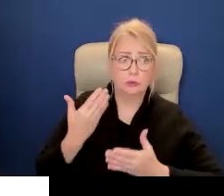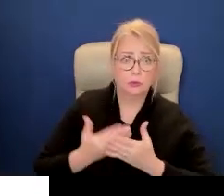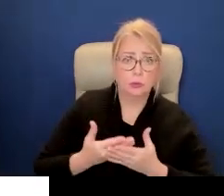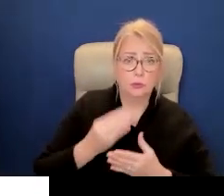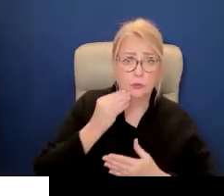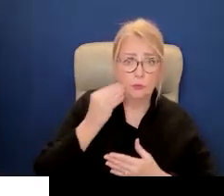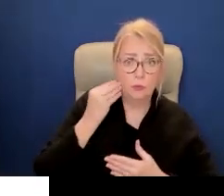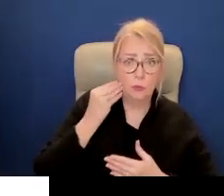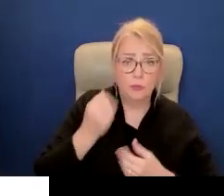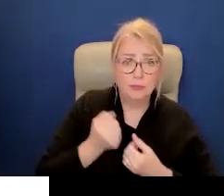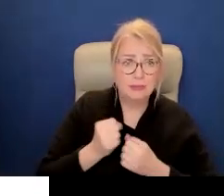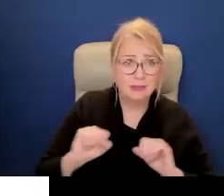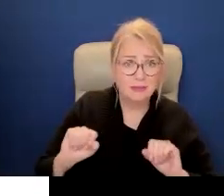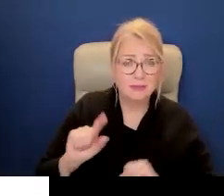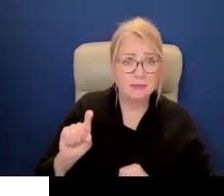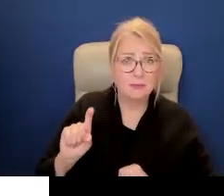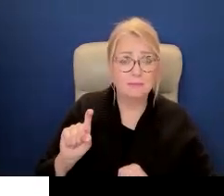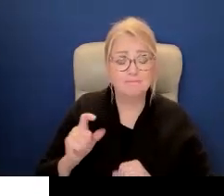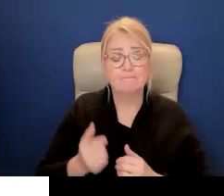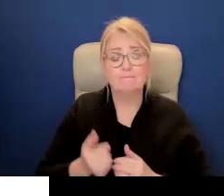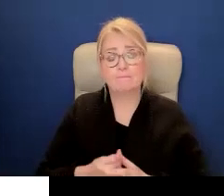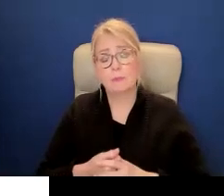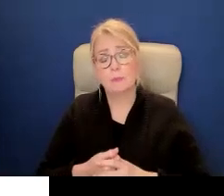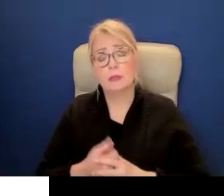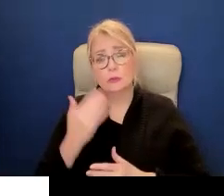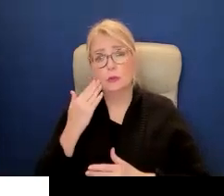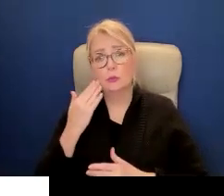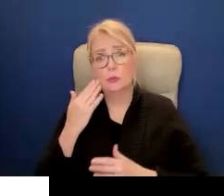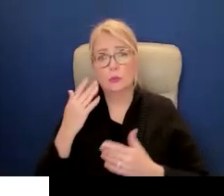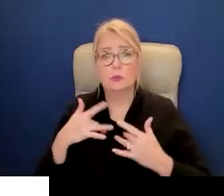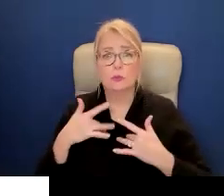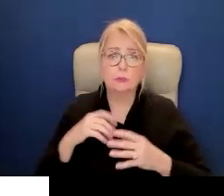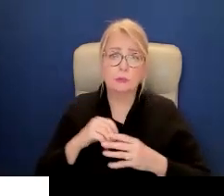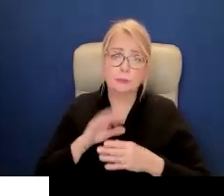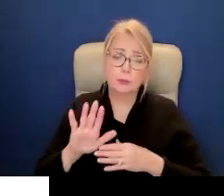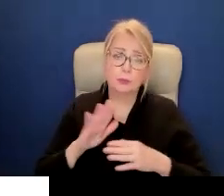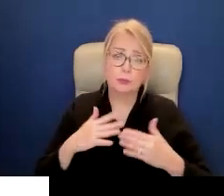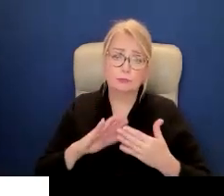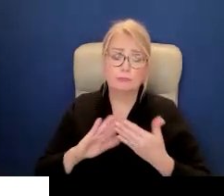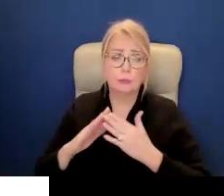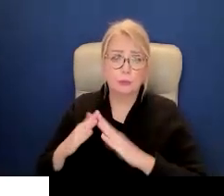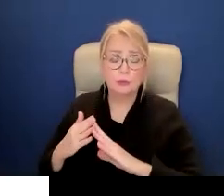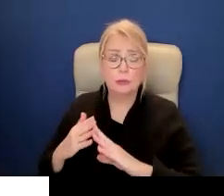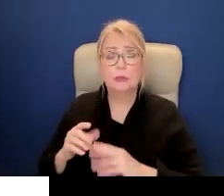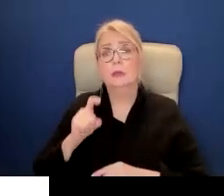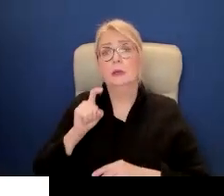So just being aware of what's going on in our community and communicating is very important.